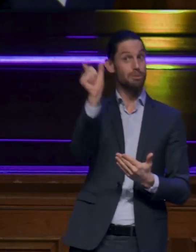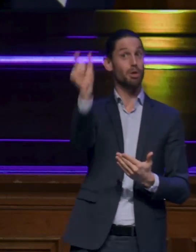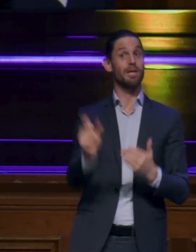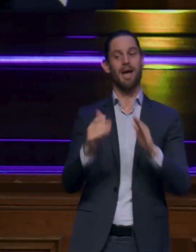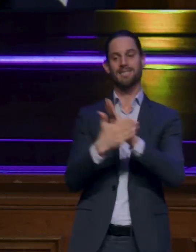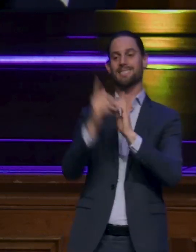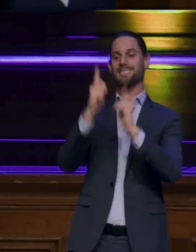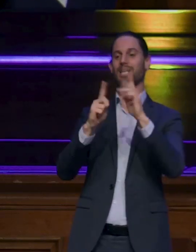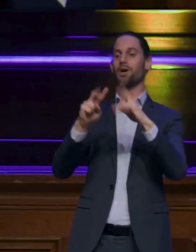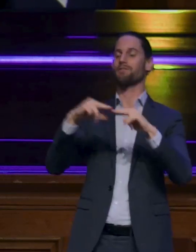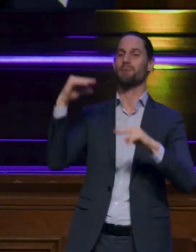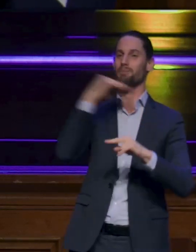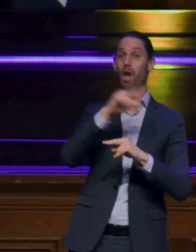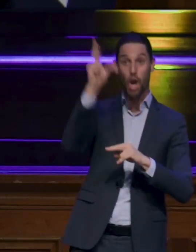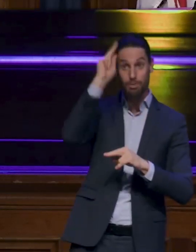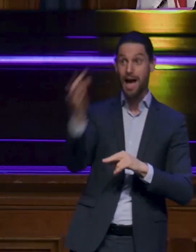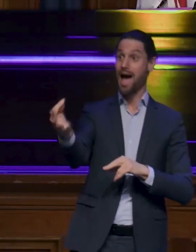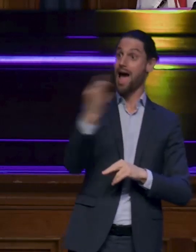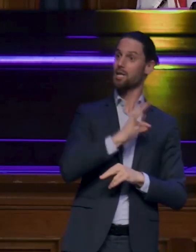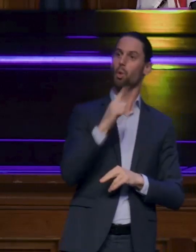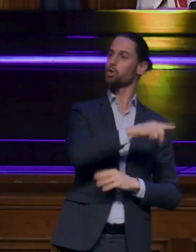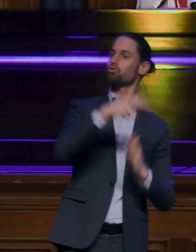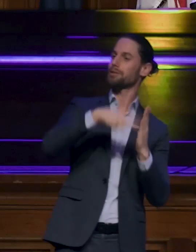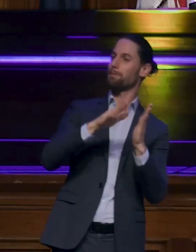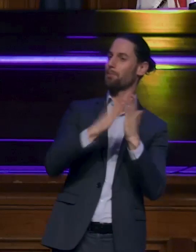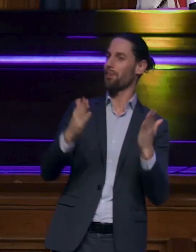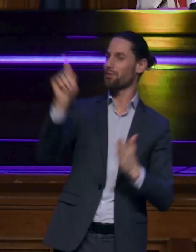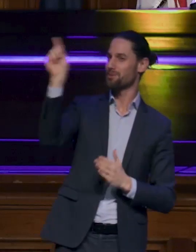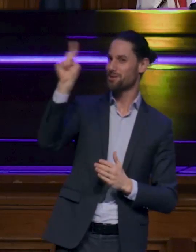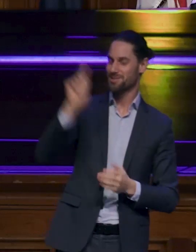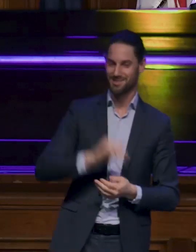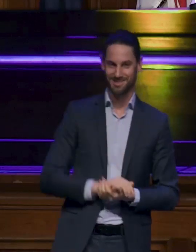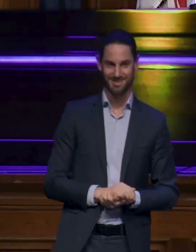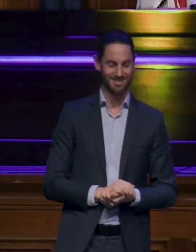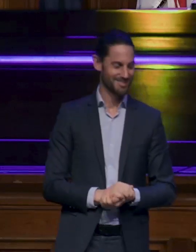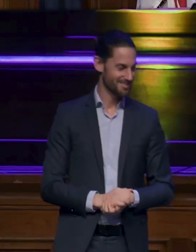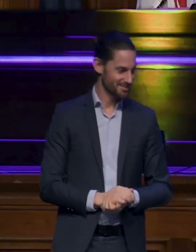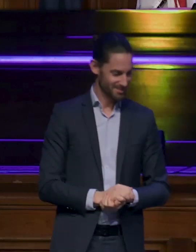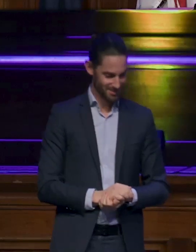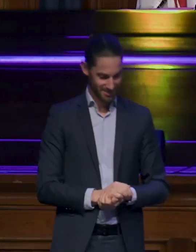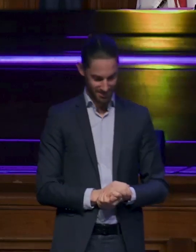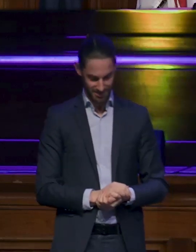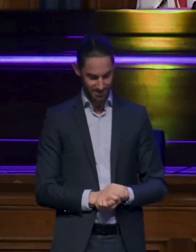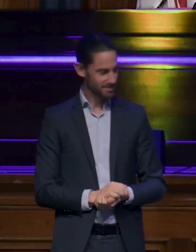Melbourne state library what are you reading always a great question refer to